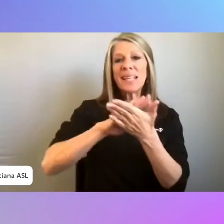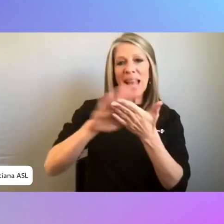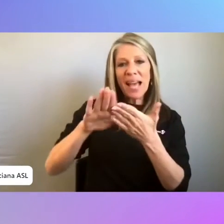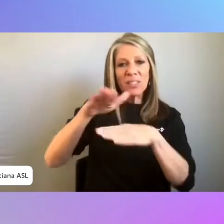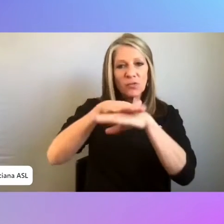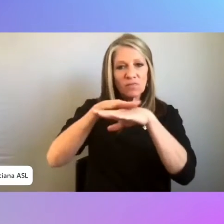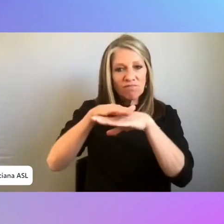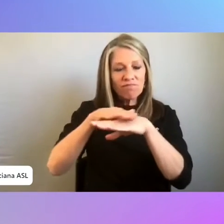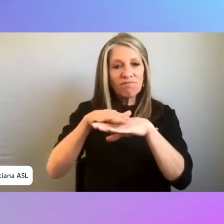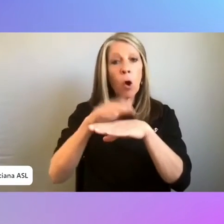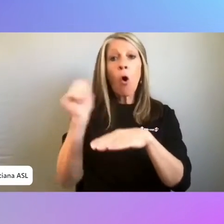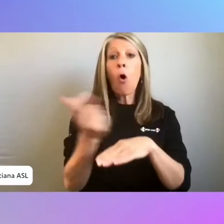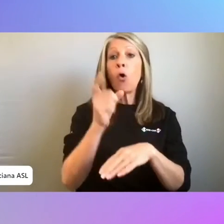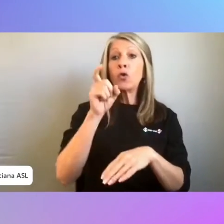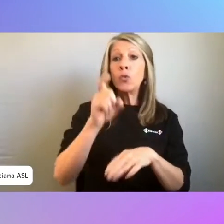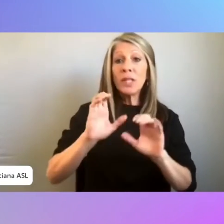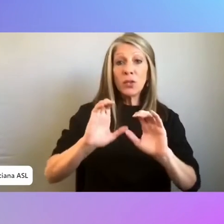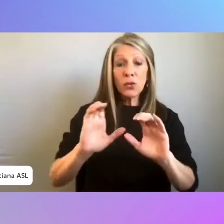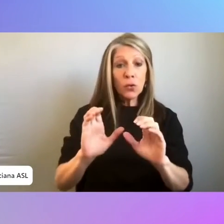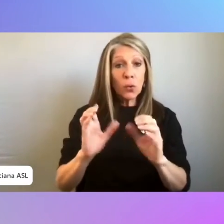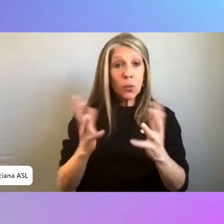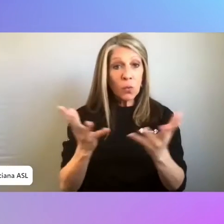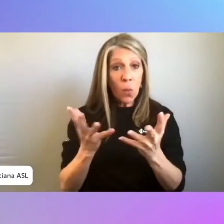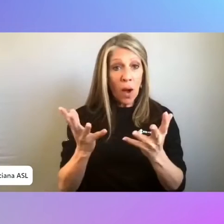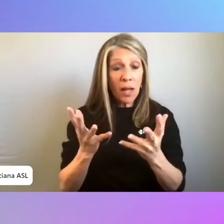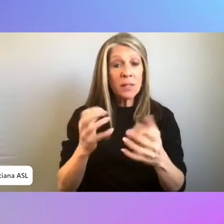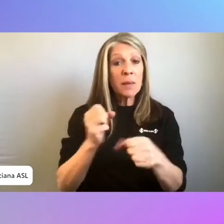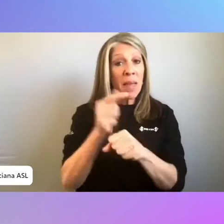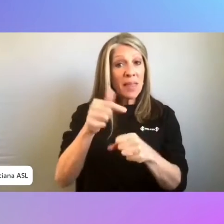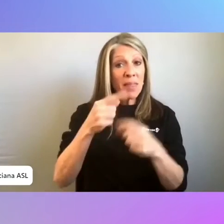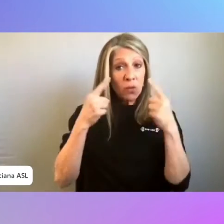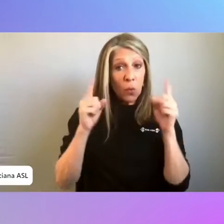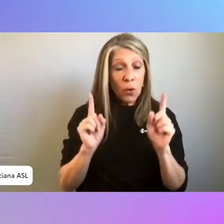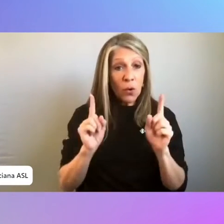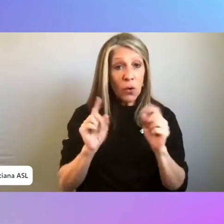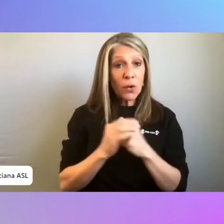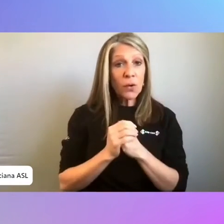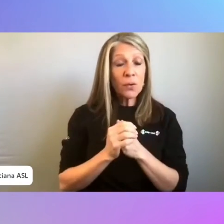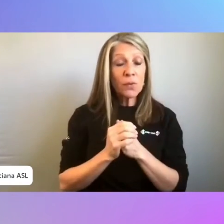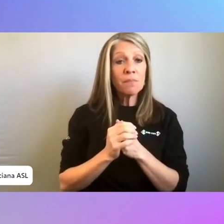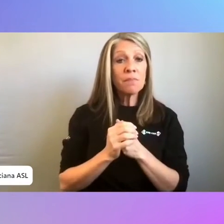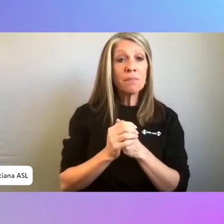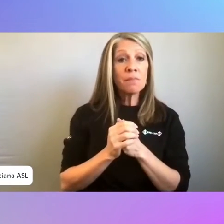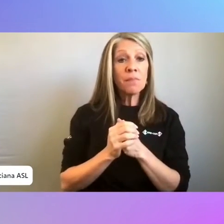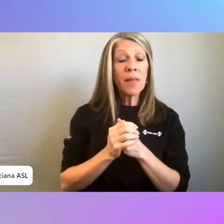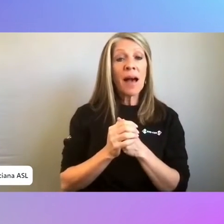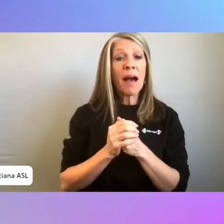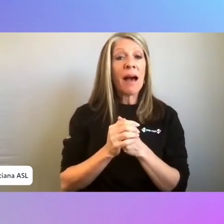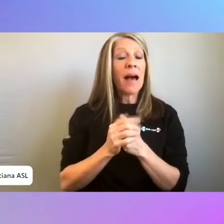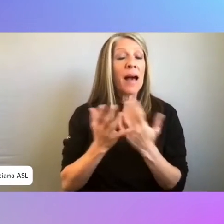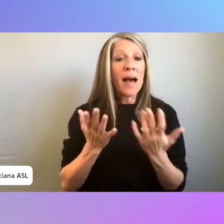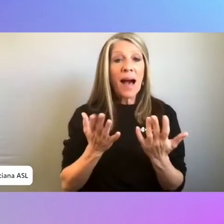rubber and silicone, and is backed with plastic, and so it has a nice little surface, and all you have to do to